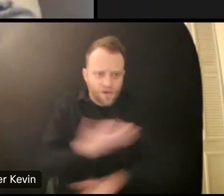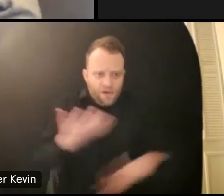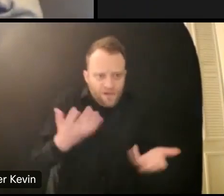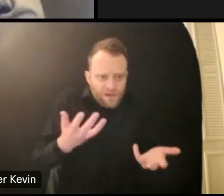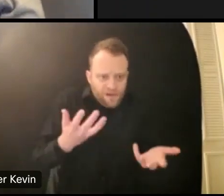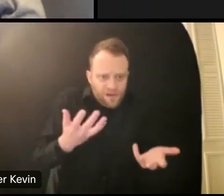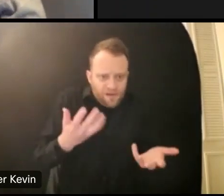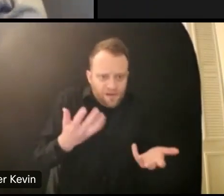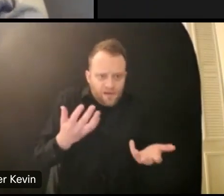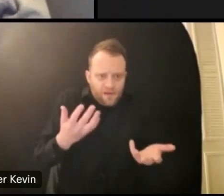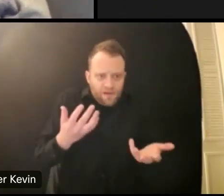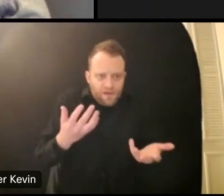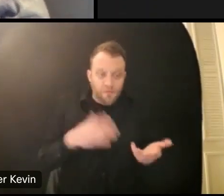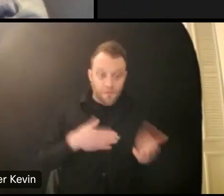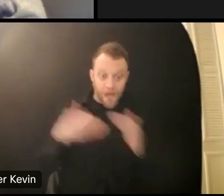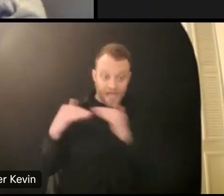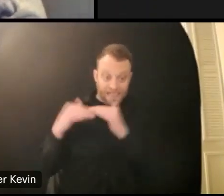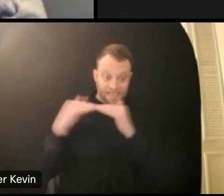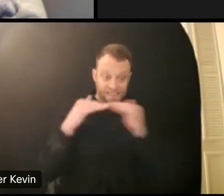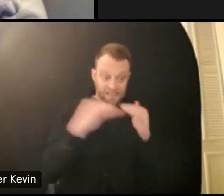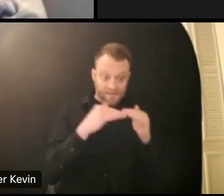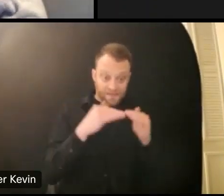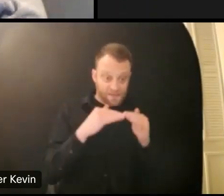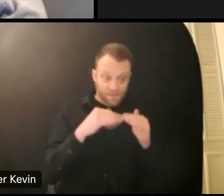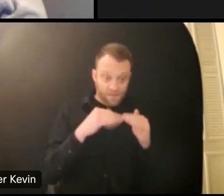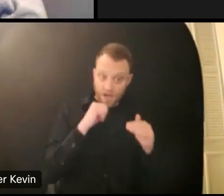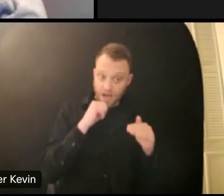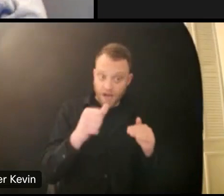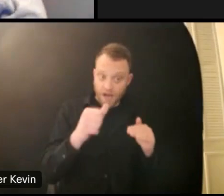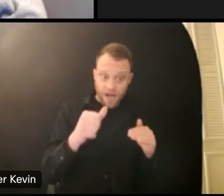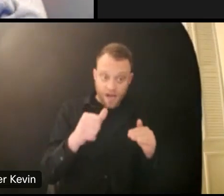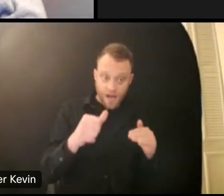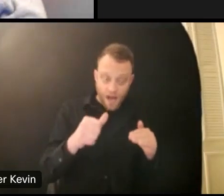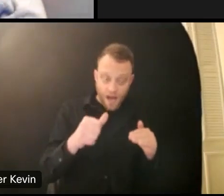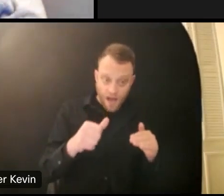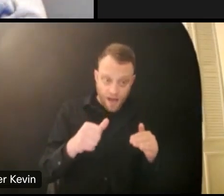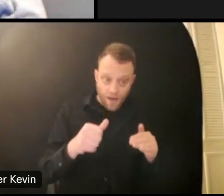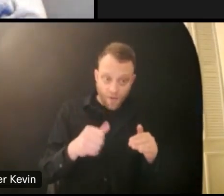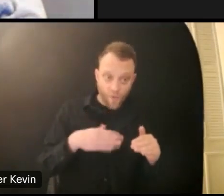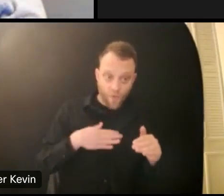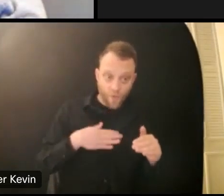running scared again because of people who were irate over some very specific issues,